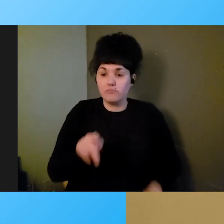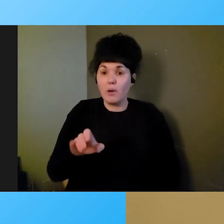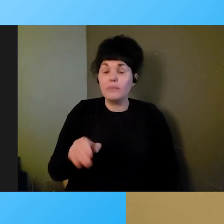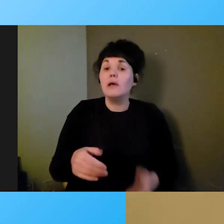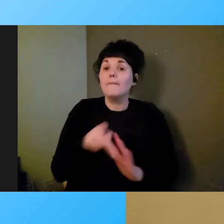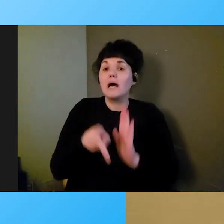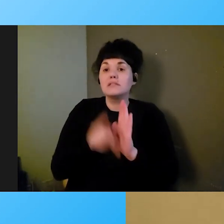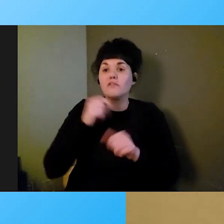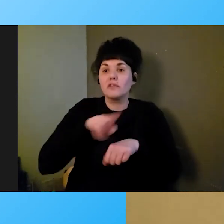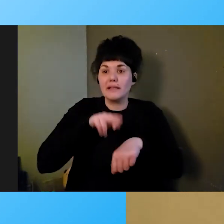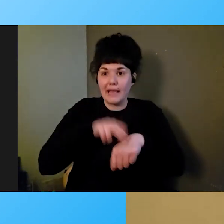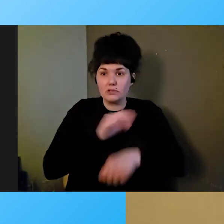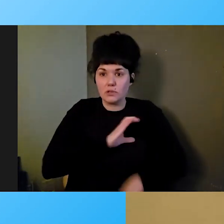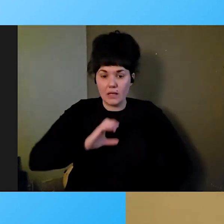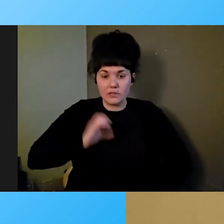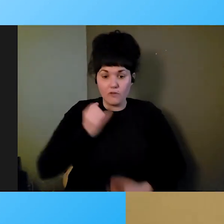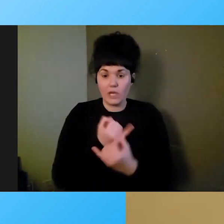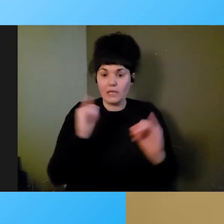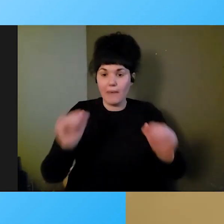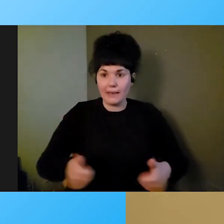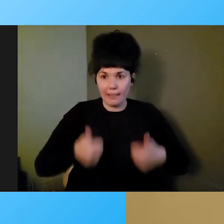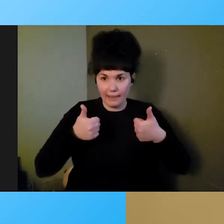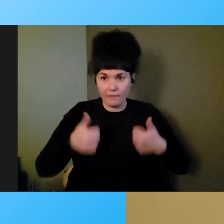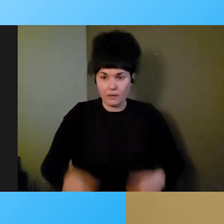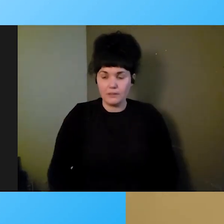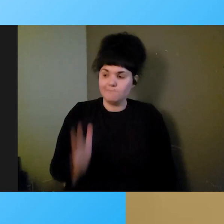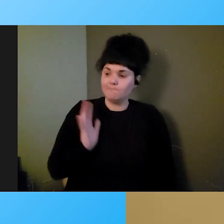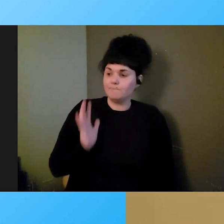on independent living. And was